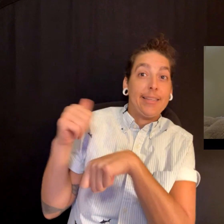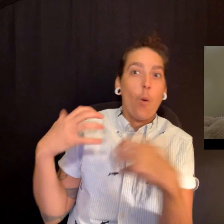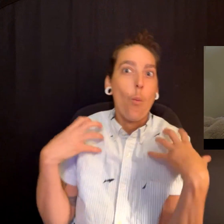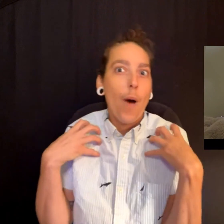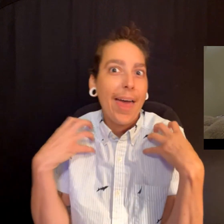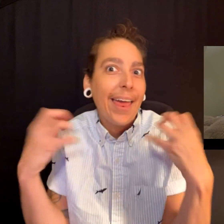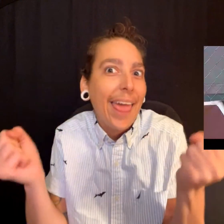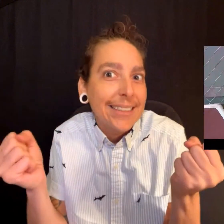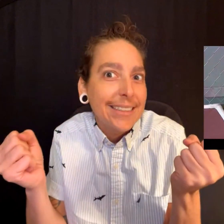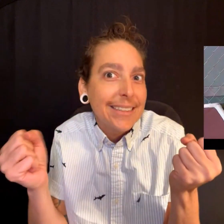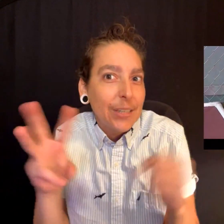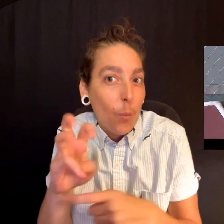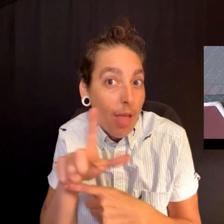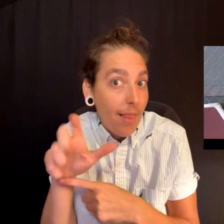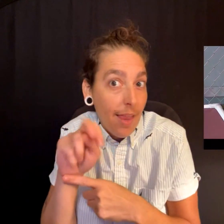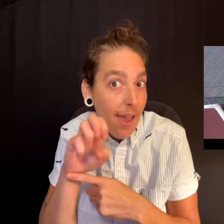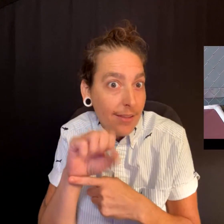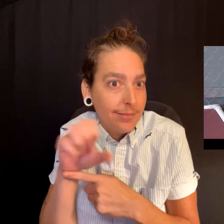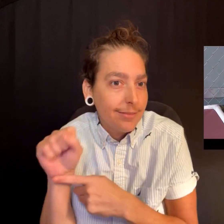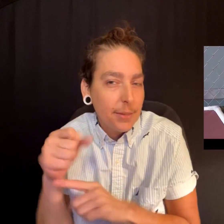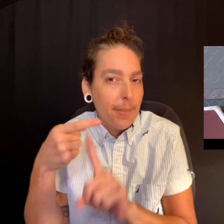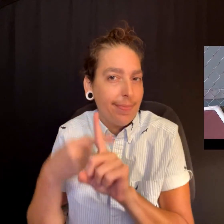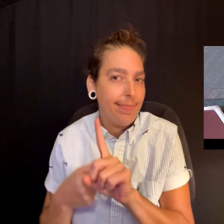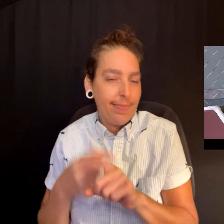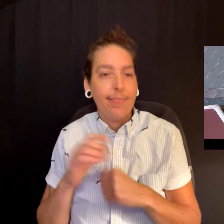That's why October is National pet wellness month.